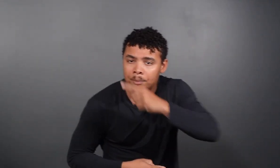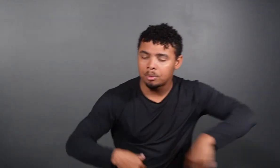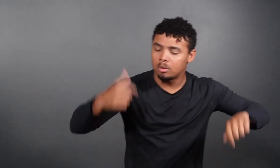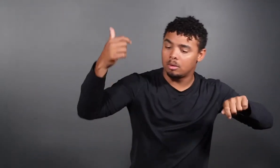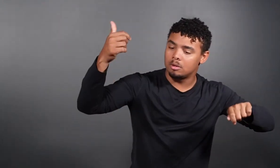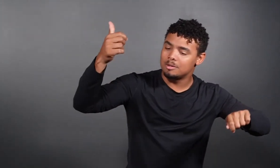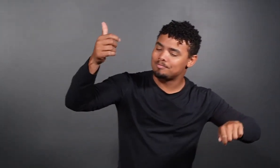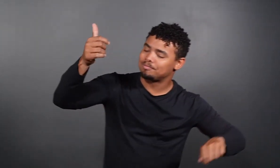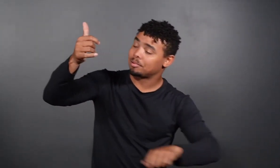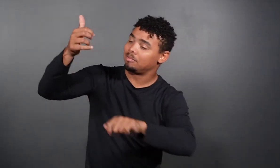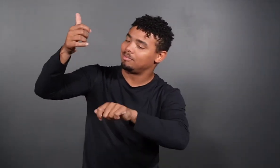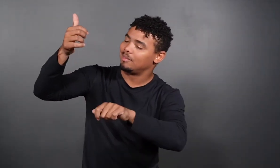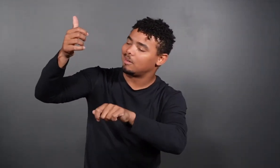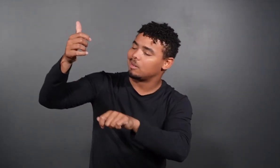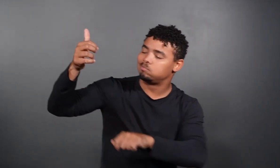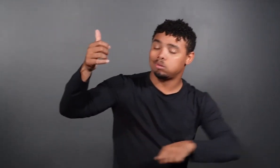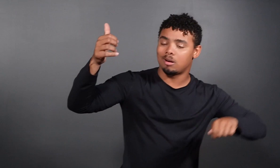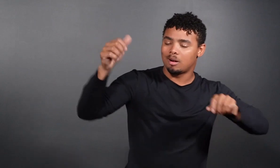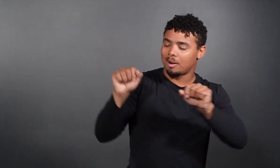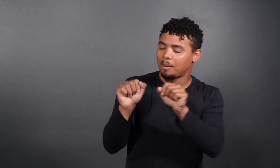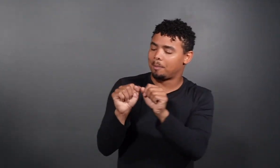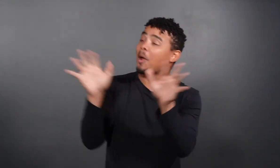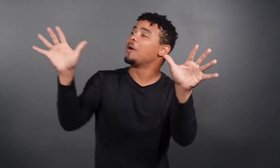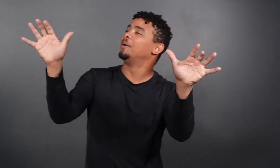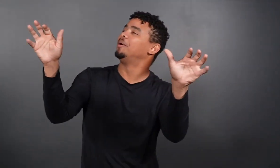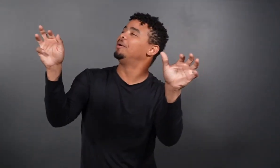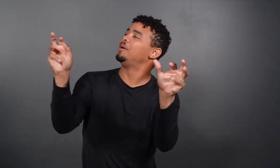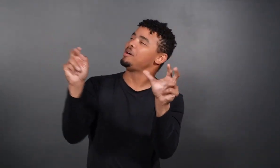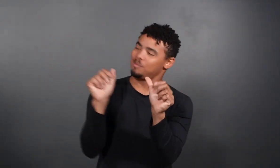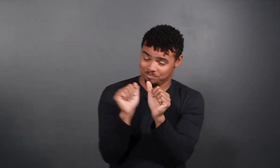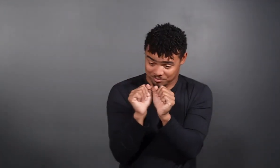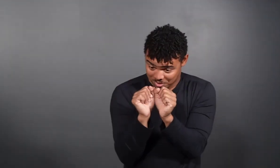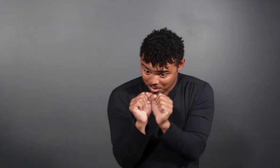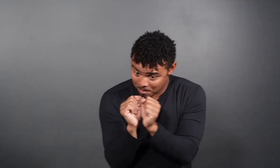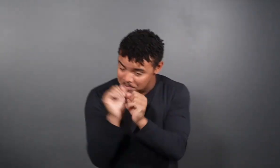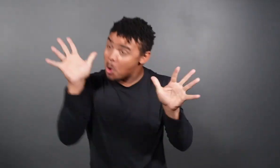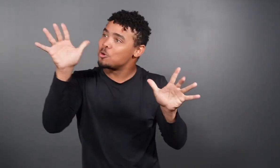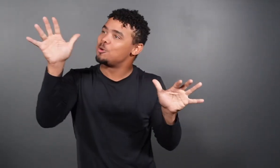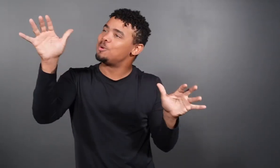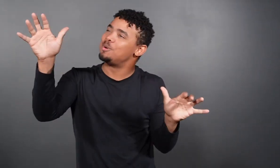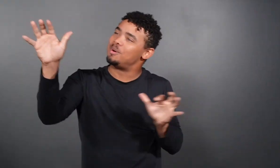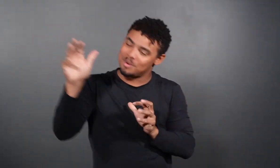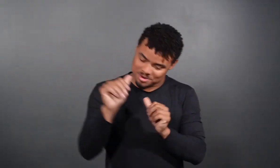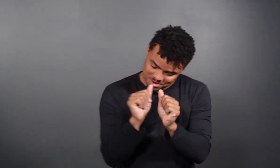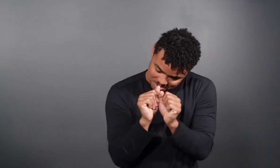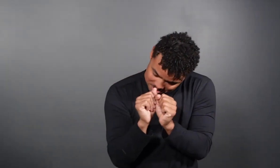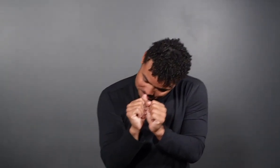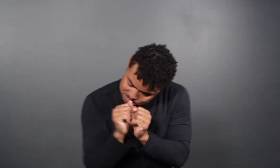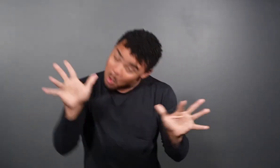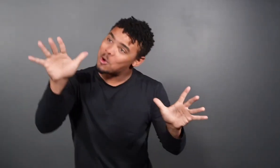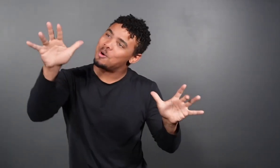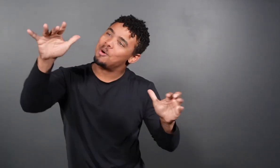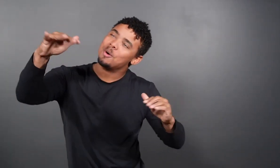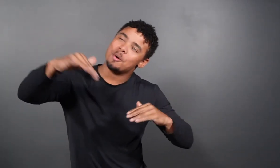the cellist content to play the music shines it blossoms it splashes